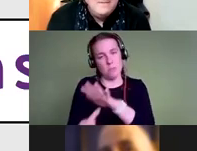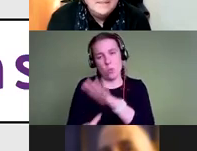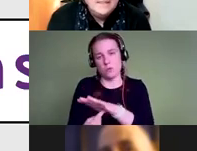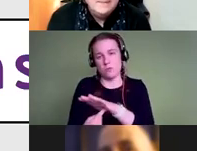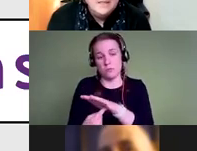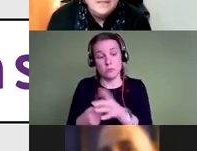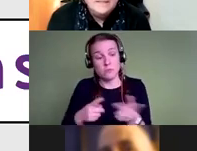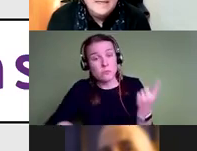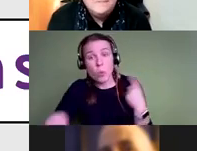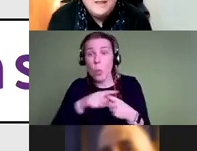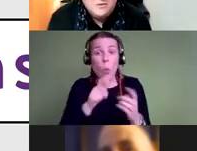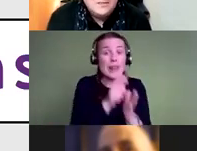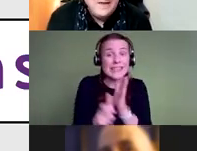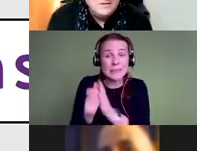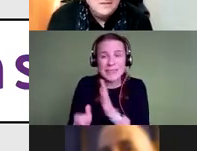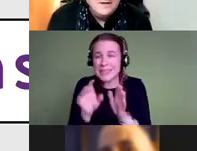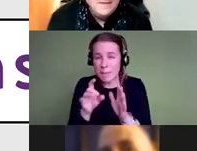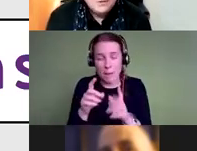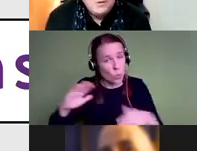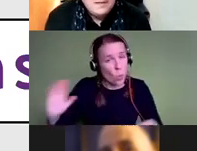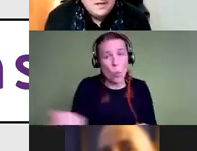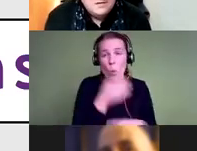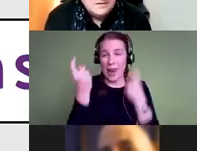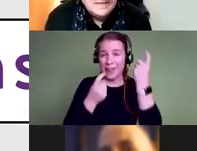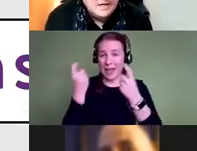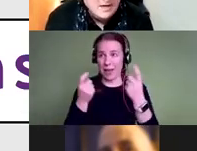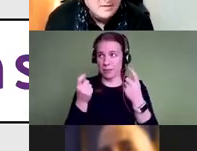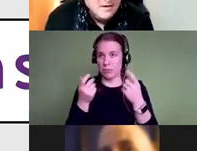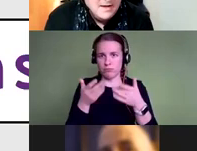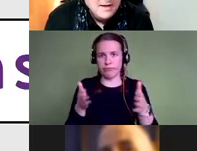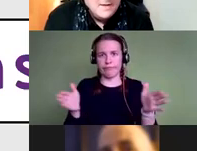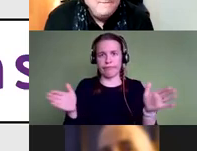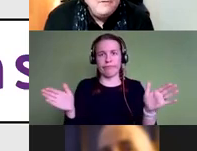the beginning, with the development of the brief and site analysis. Functional and aesthetic